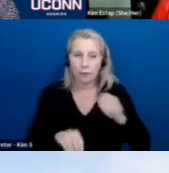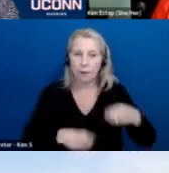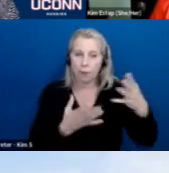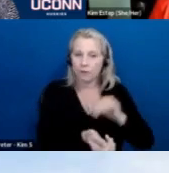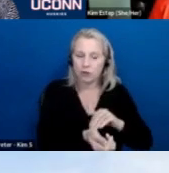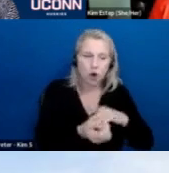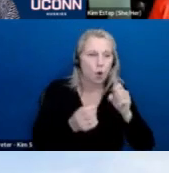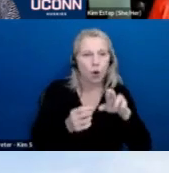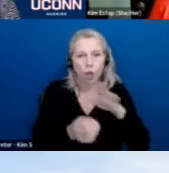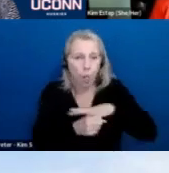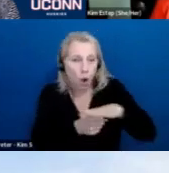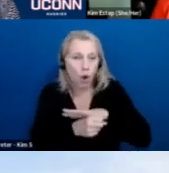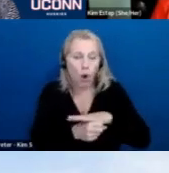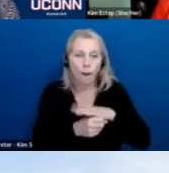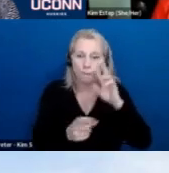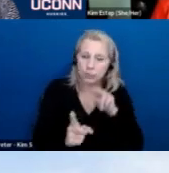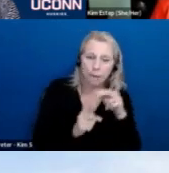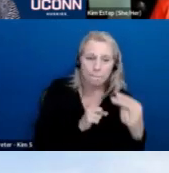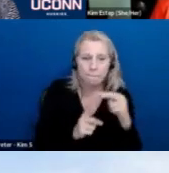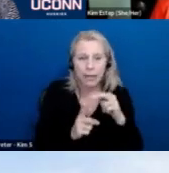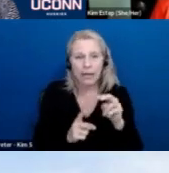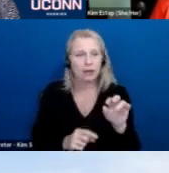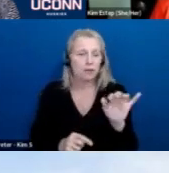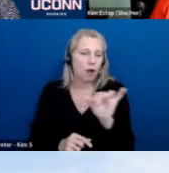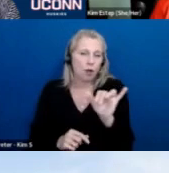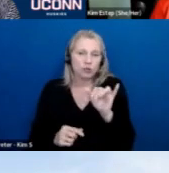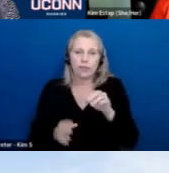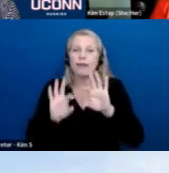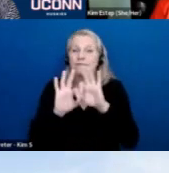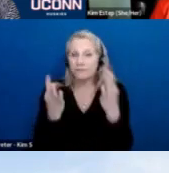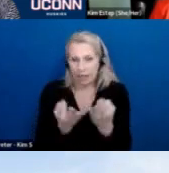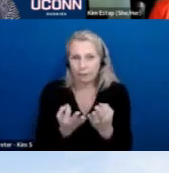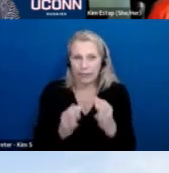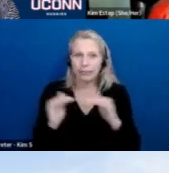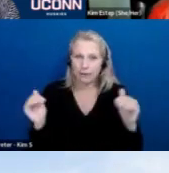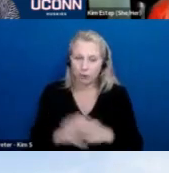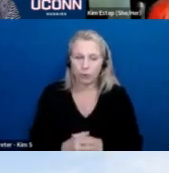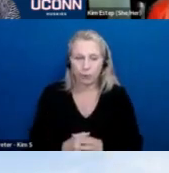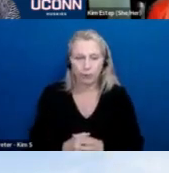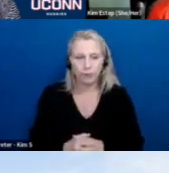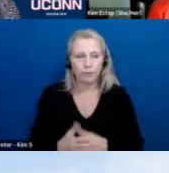perspective as well as of course at the family level. And we know